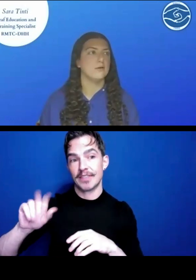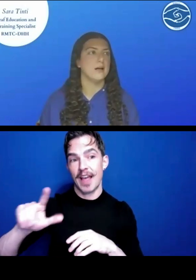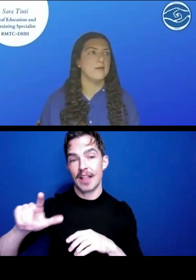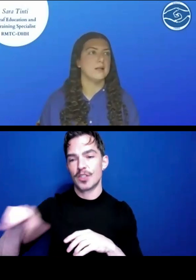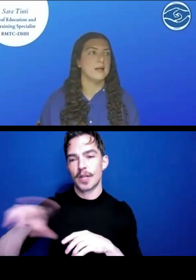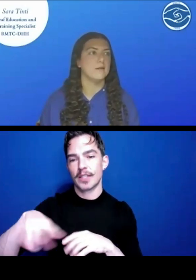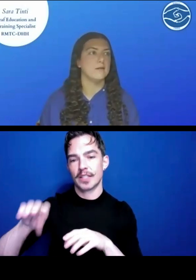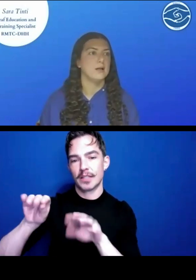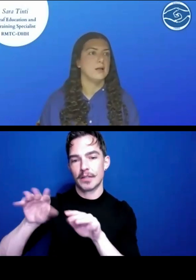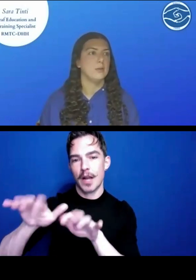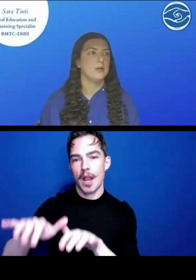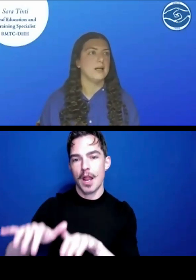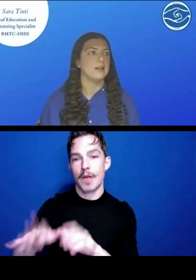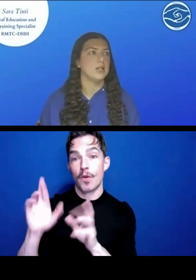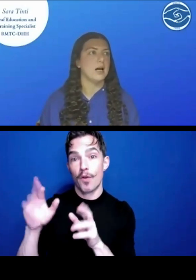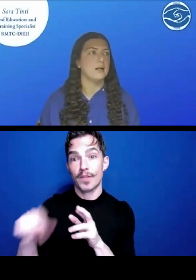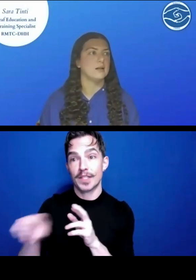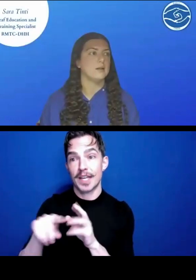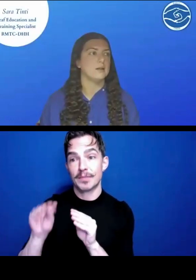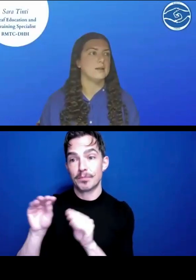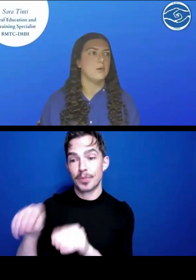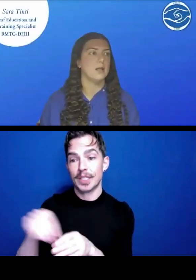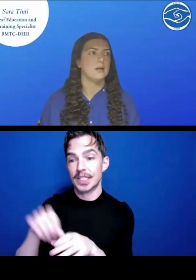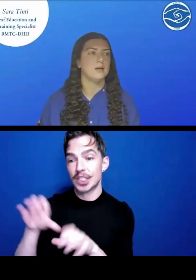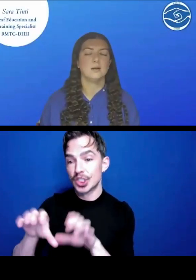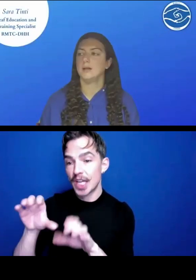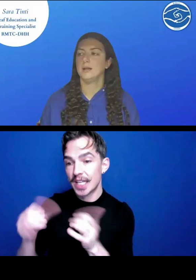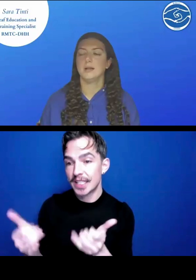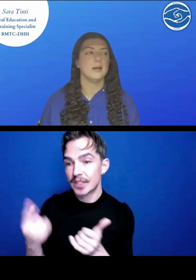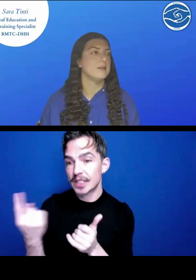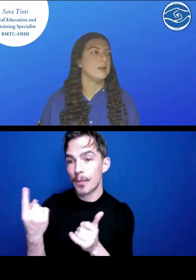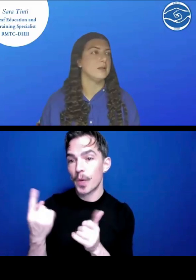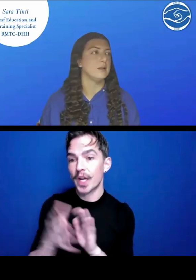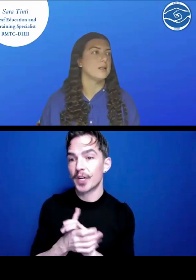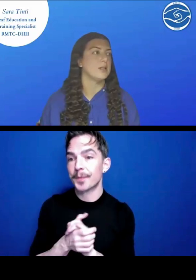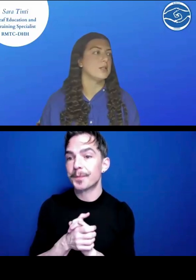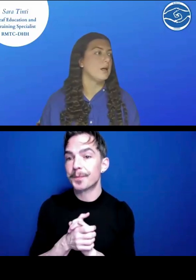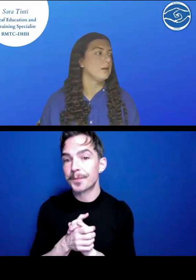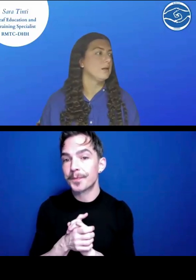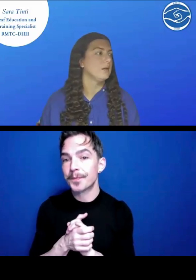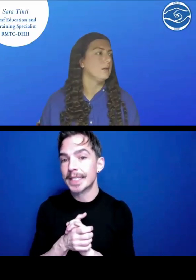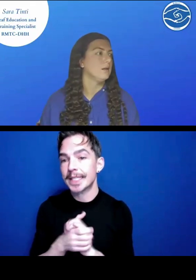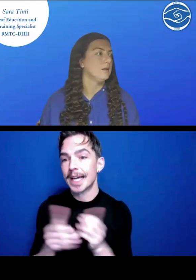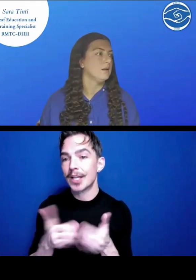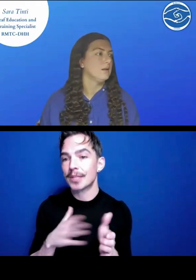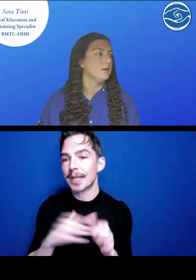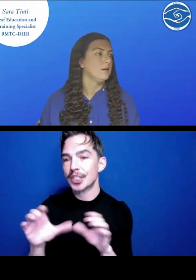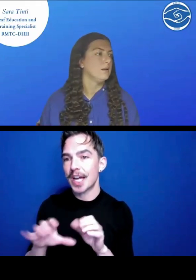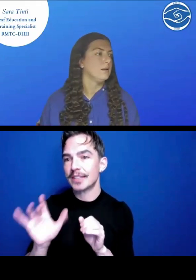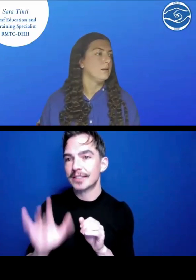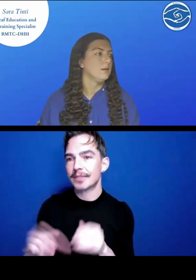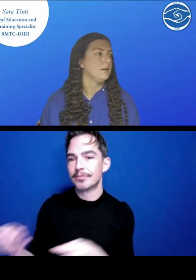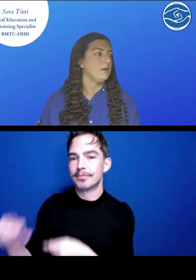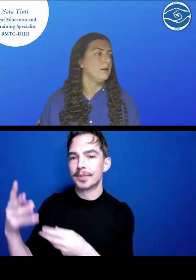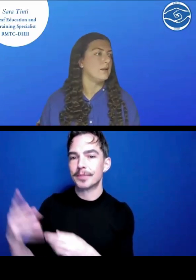Hopefully my friends have put that in the chat somewhere. I've seemingly lost my chat. Oh,